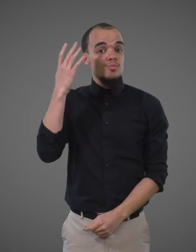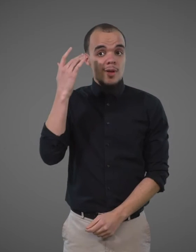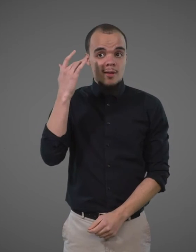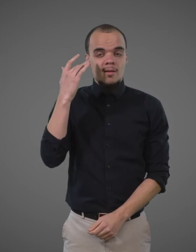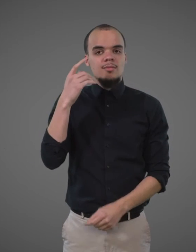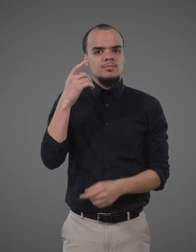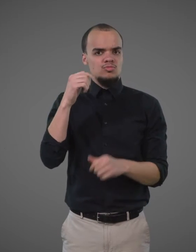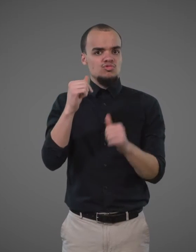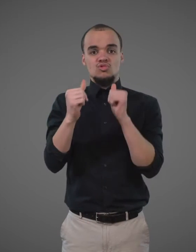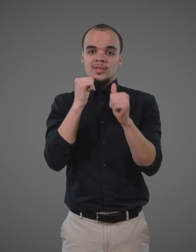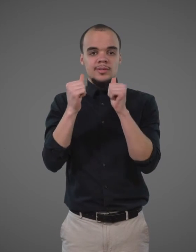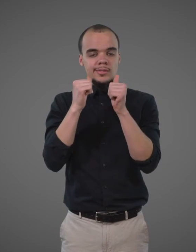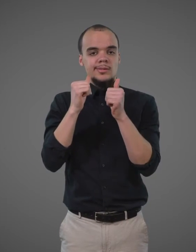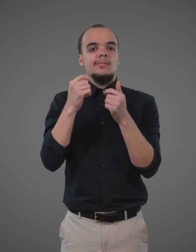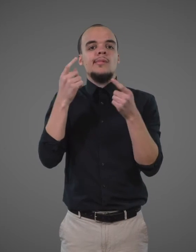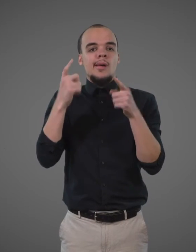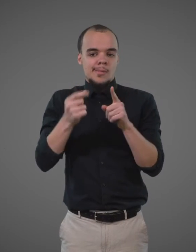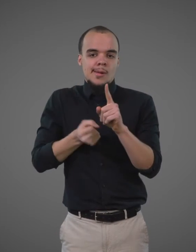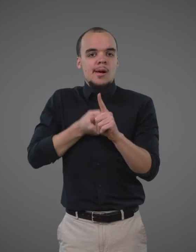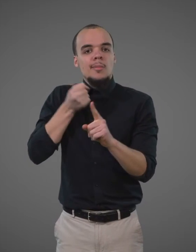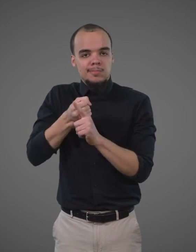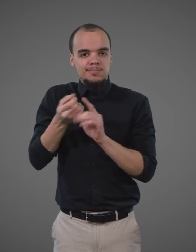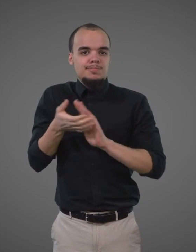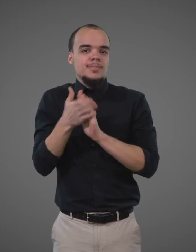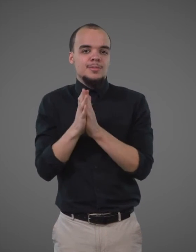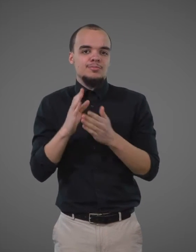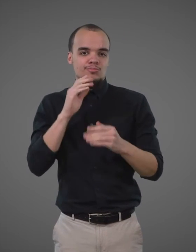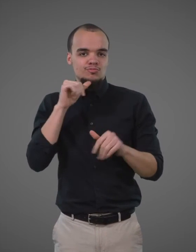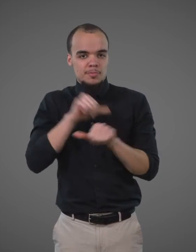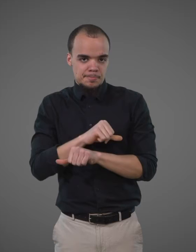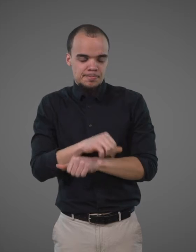Drinking a lot of alcohol leads to being intoxicated.